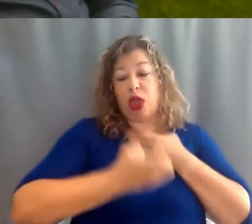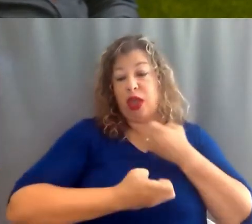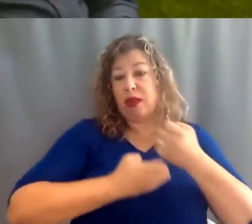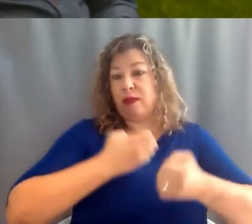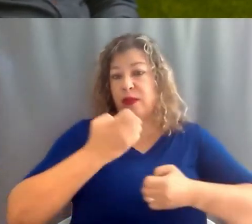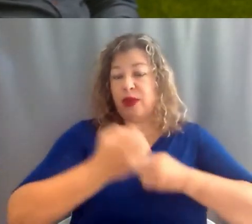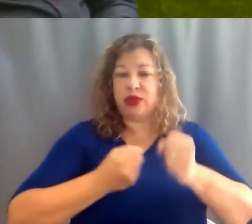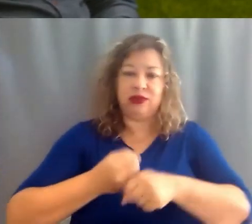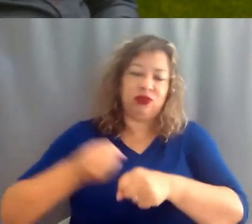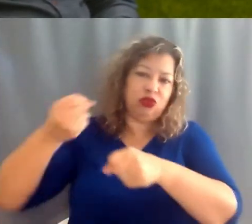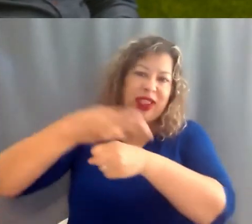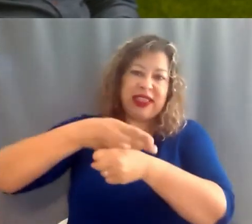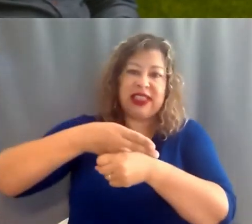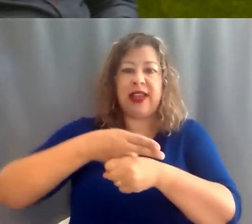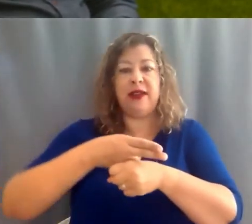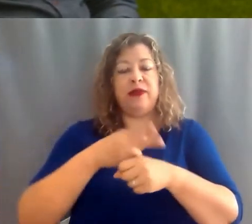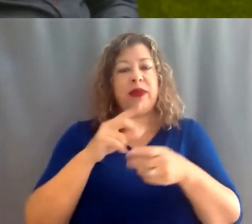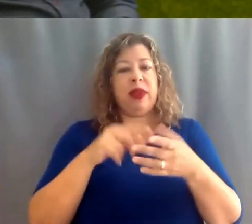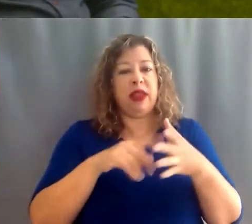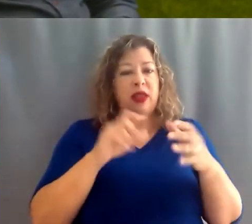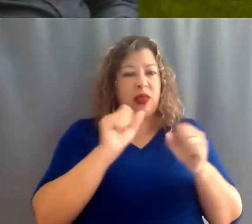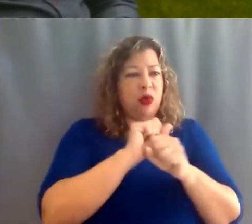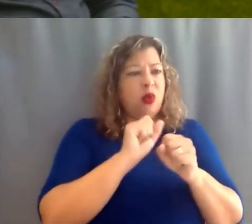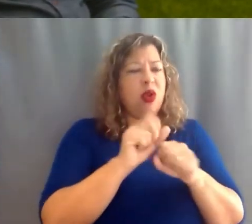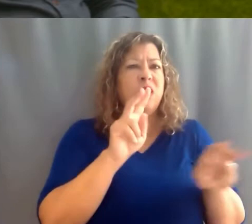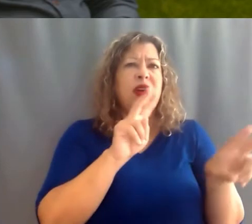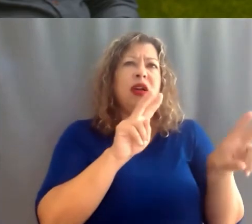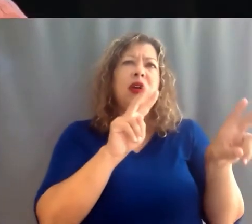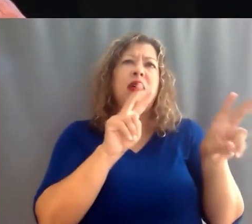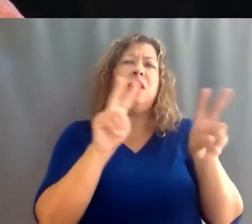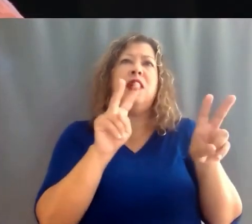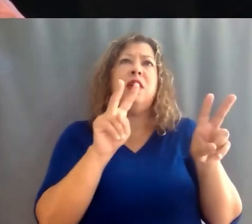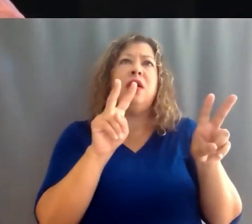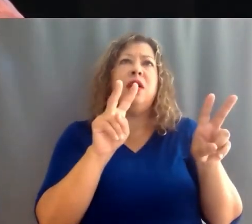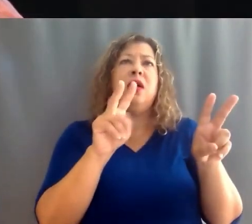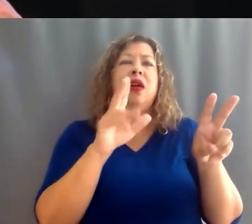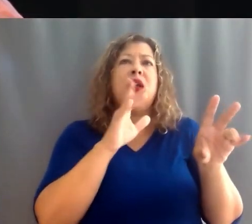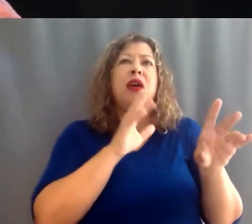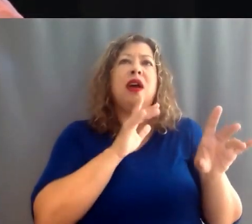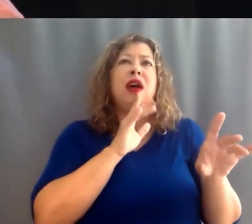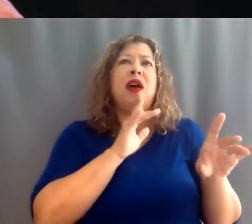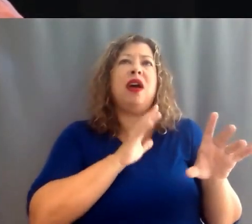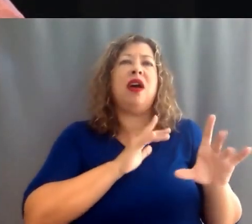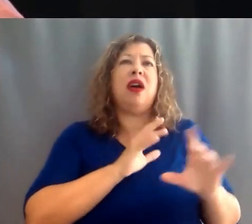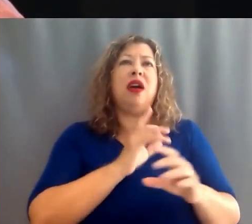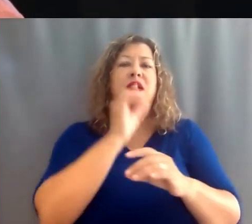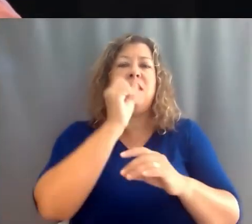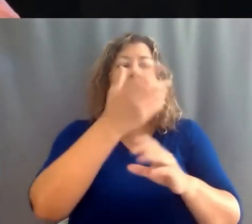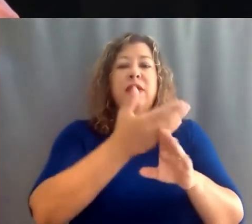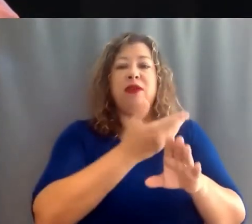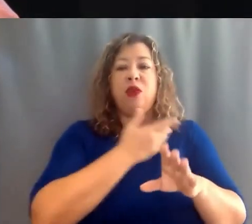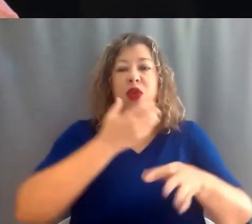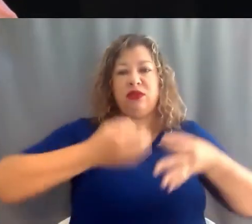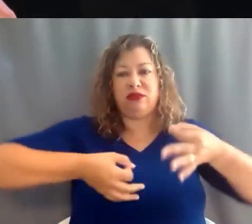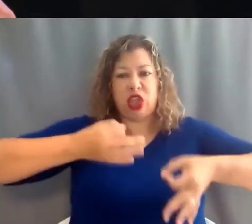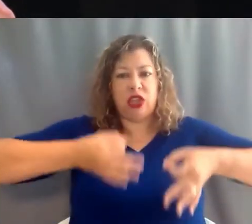You come to the work, admiring it before judging. Isn't that the way that we need to approach how we engage with young people?